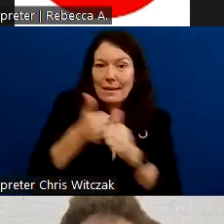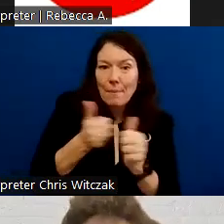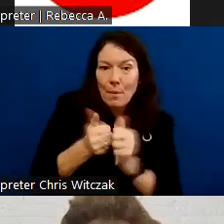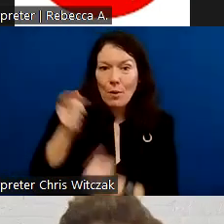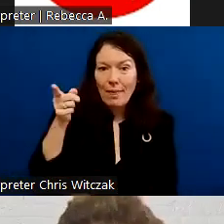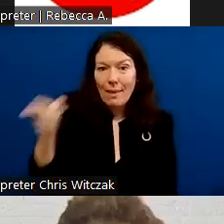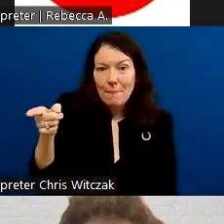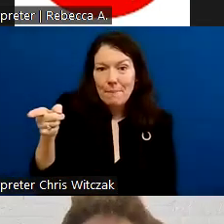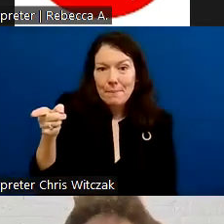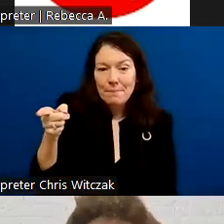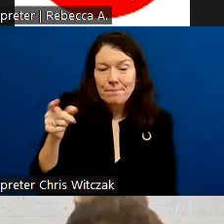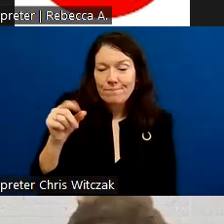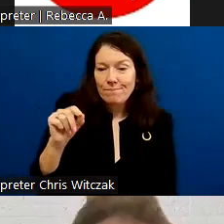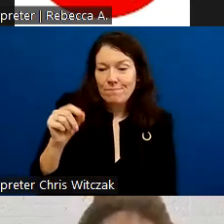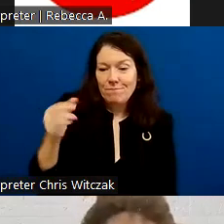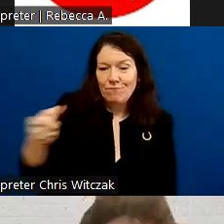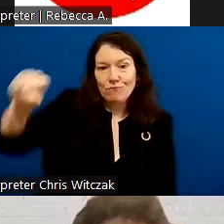correct yes